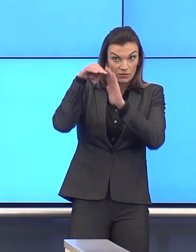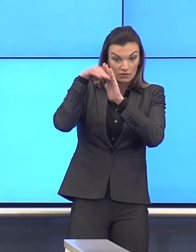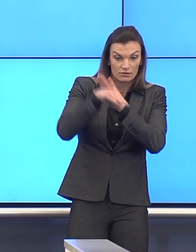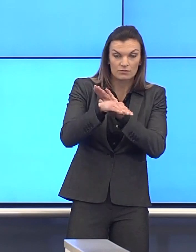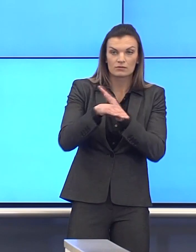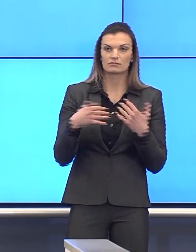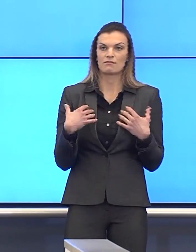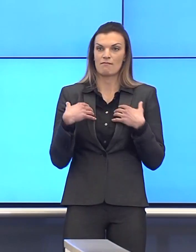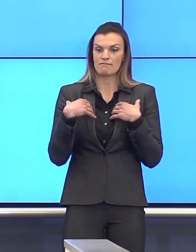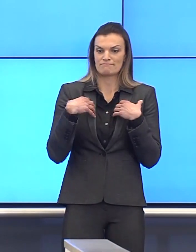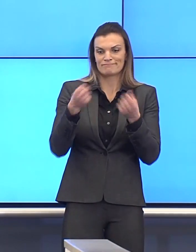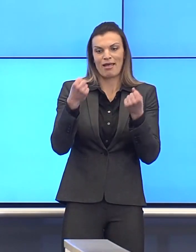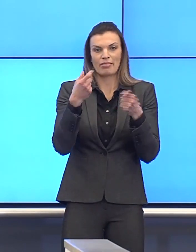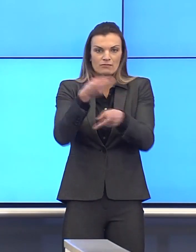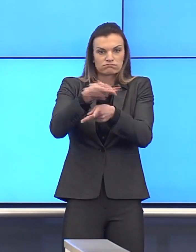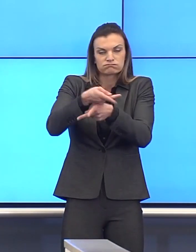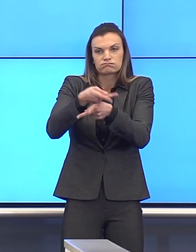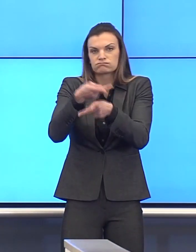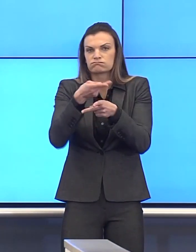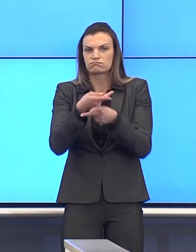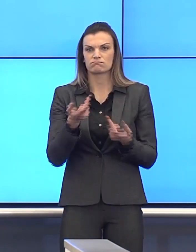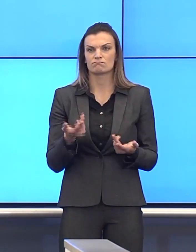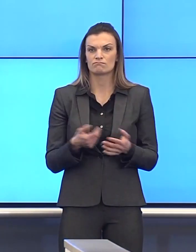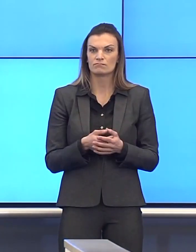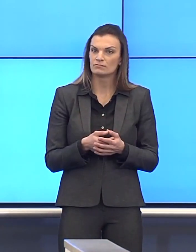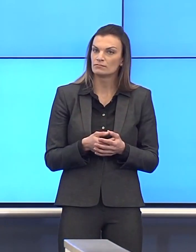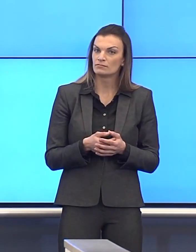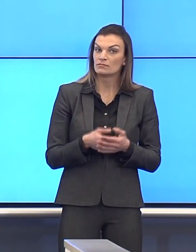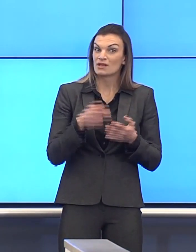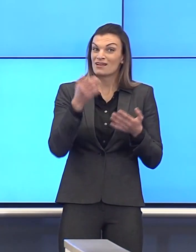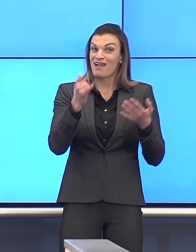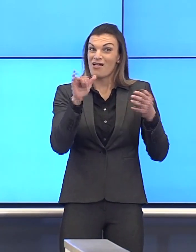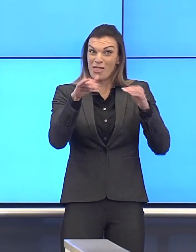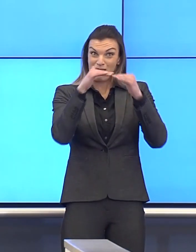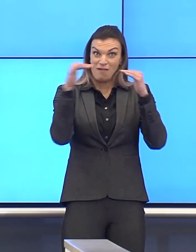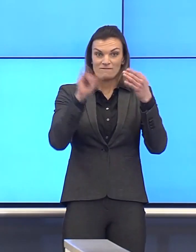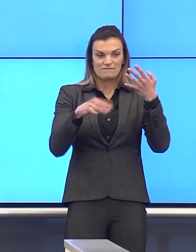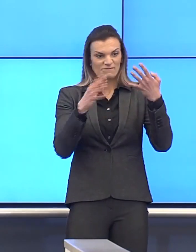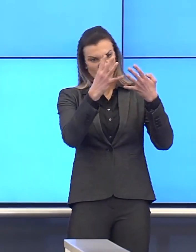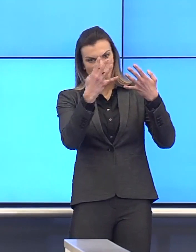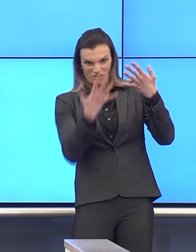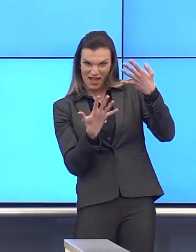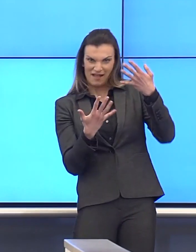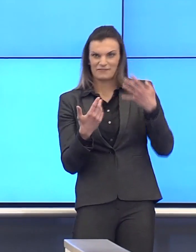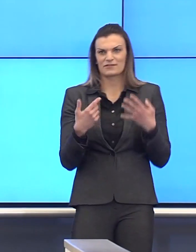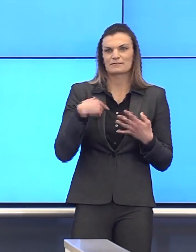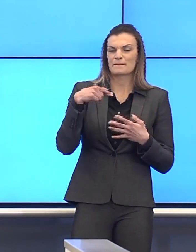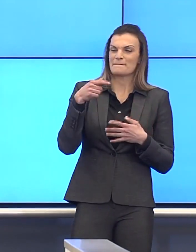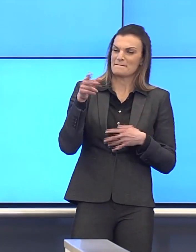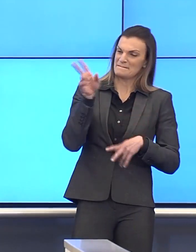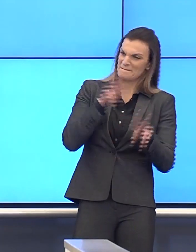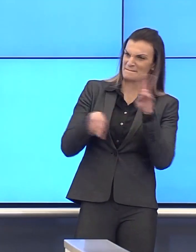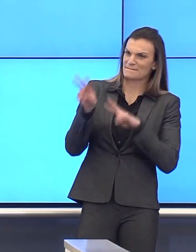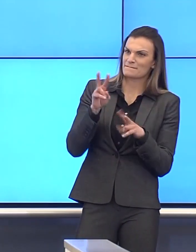DECLINE MORE SHARPLY, PERCENT POSITIVITY DECRE DECREASING, HEALTHCARE CAPACITY STRENE THENNING THE SAME THING IS TRUE